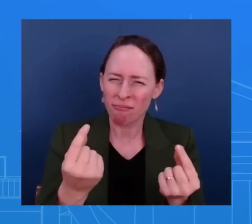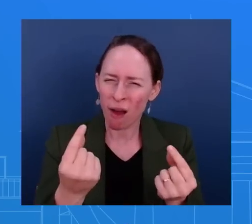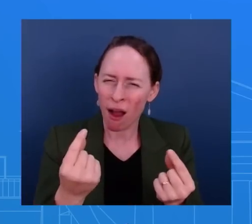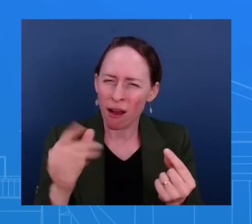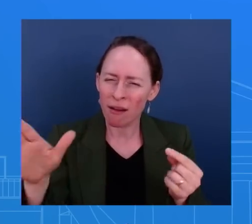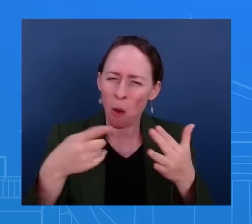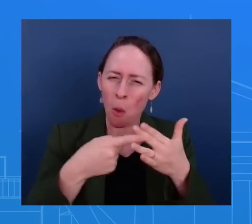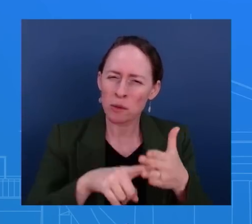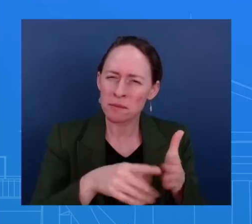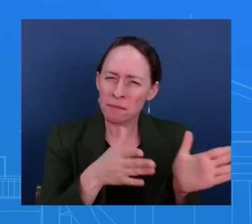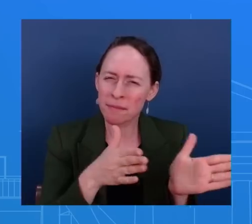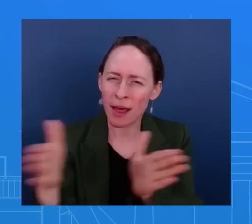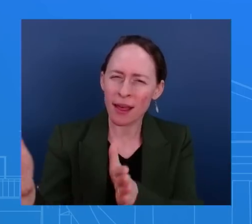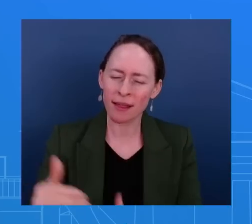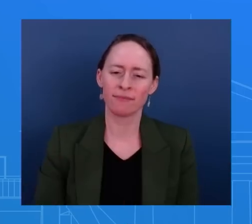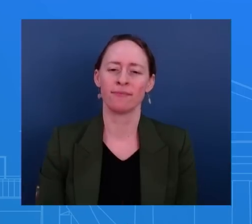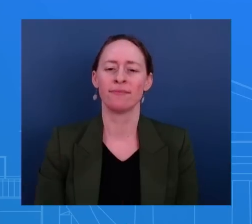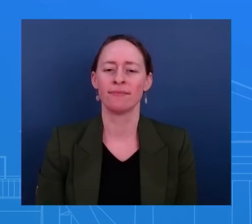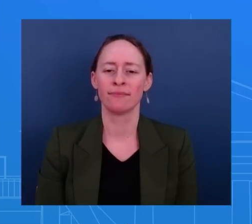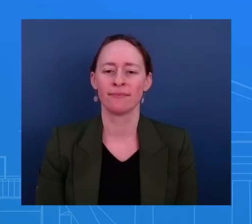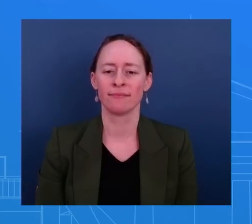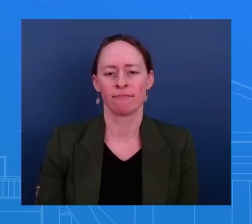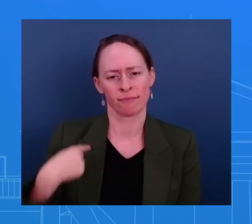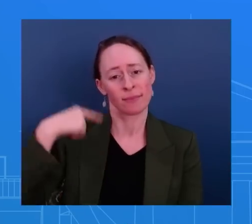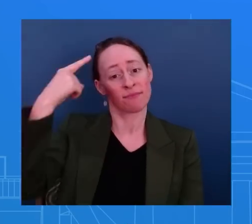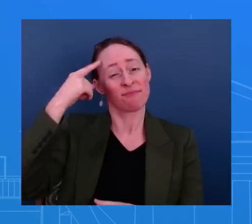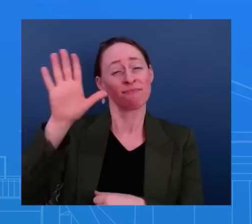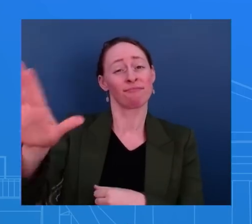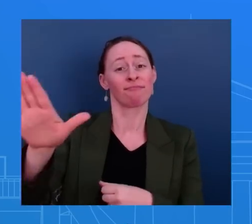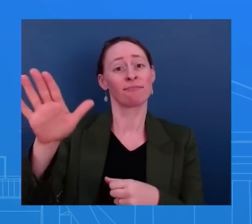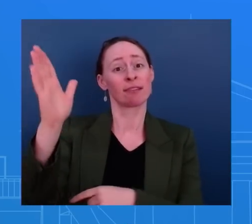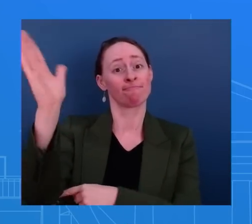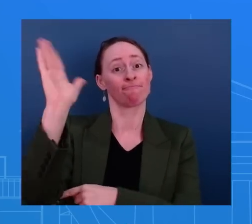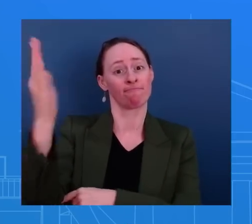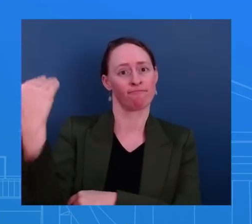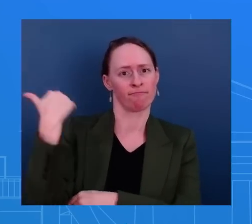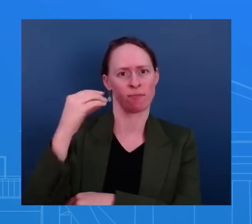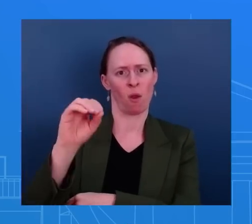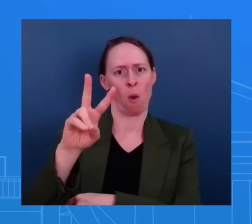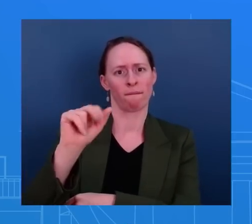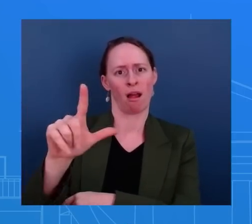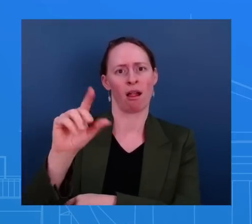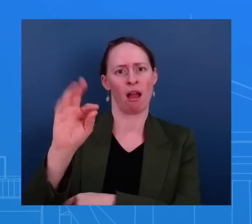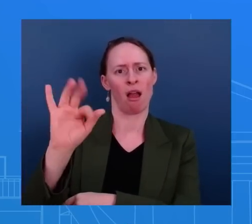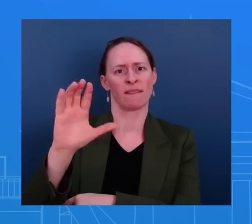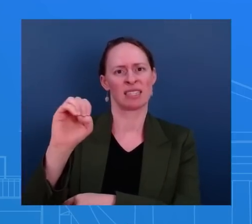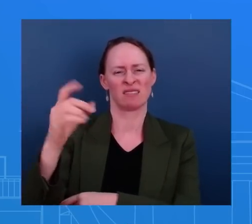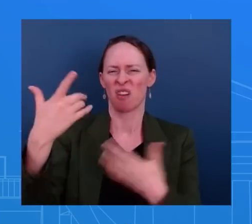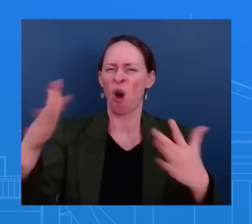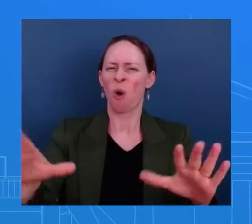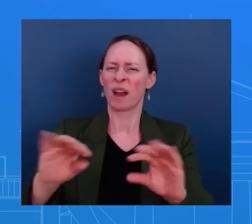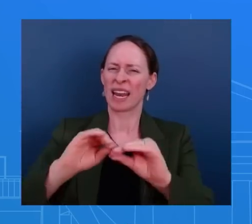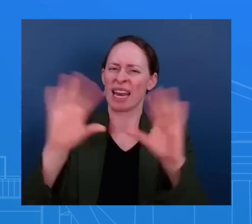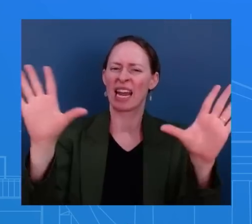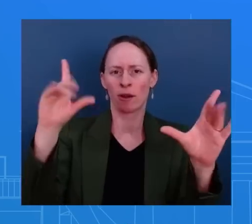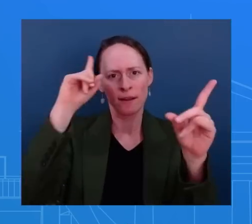that he gave in the Oval Office laid that out -- right? talked about being a transition president, talked about passing the torch.